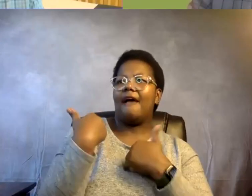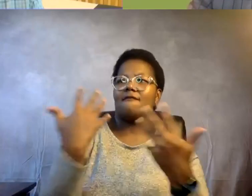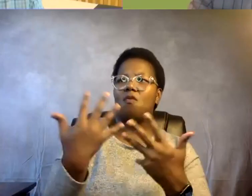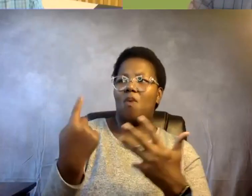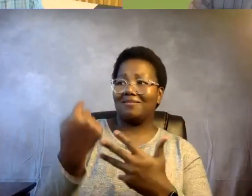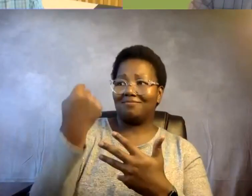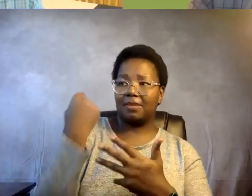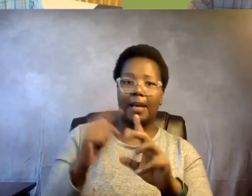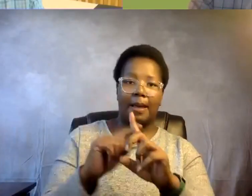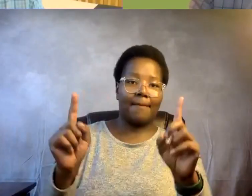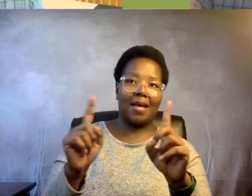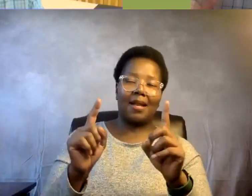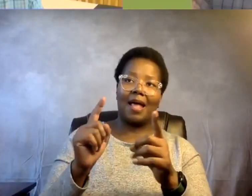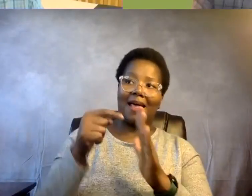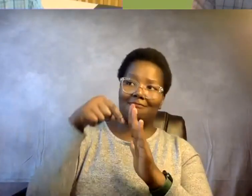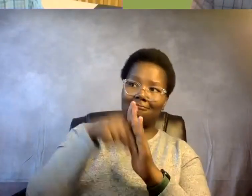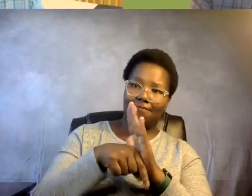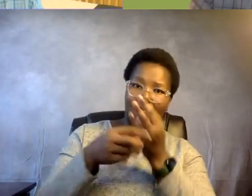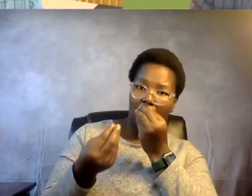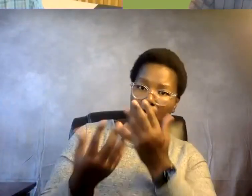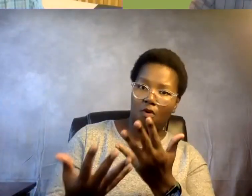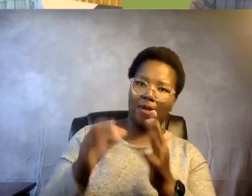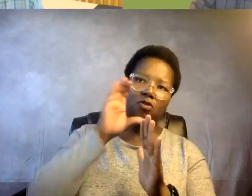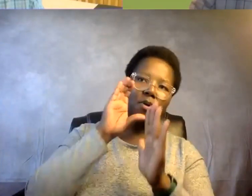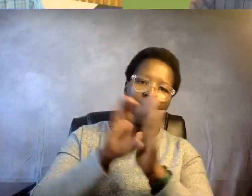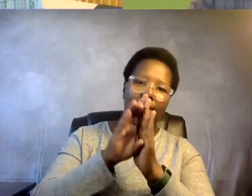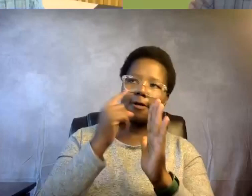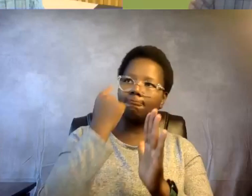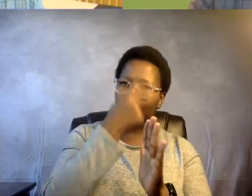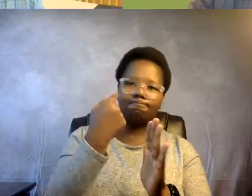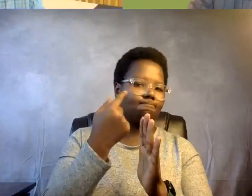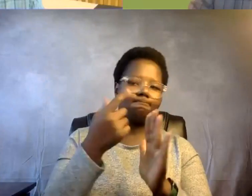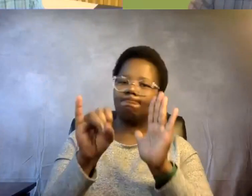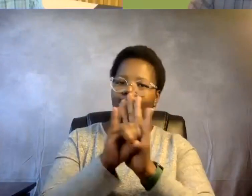of an image? The context of an image is so important. And so yes, while I think those